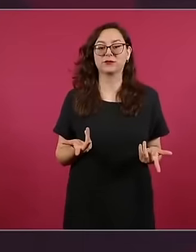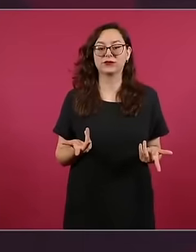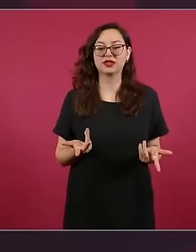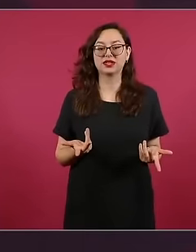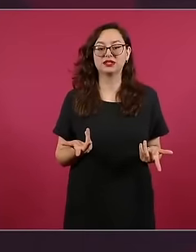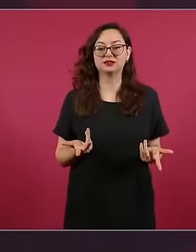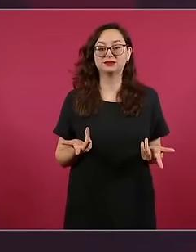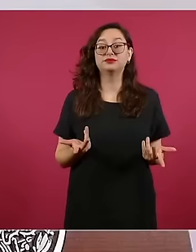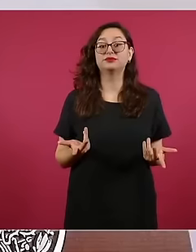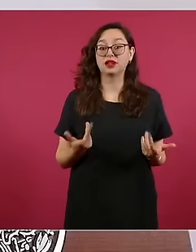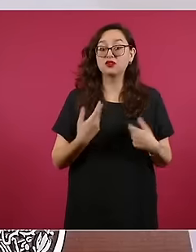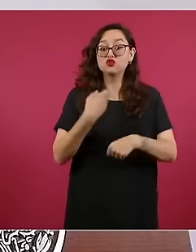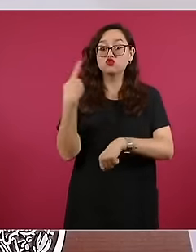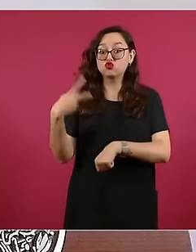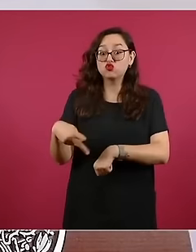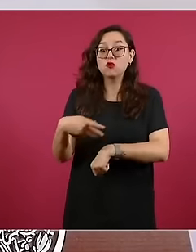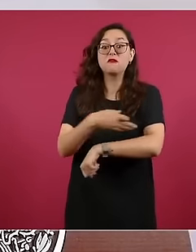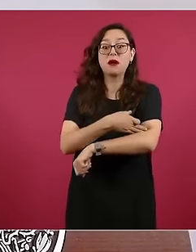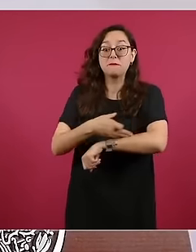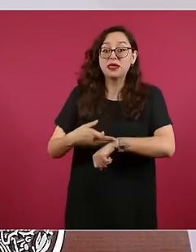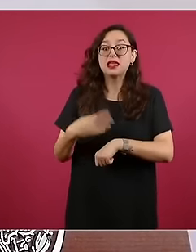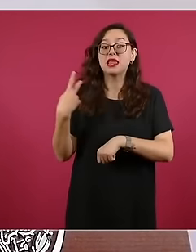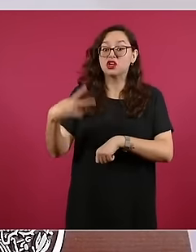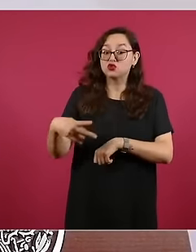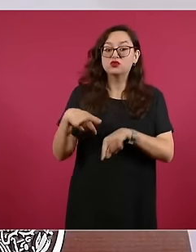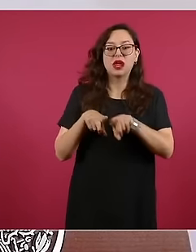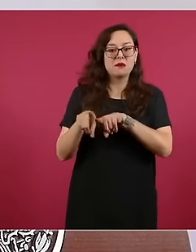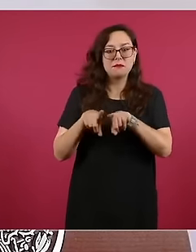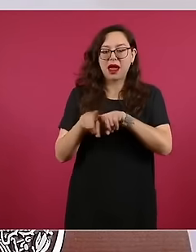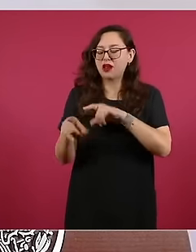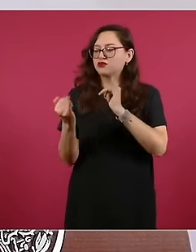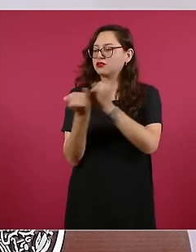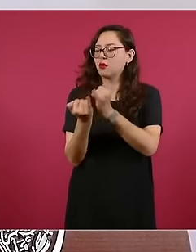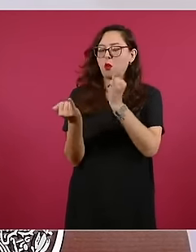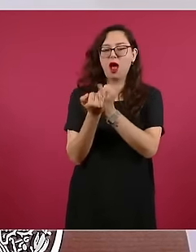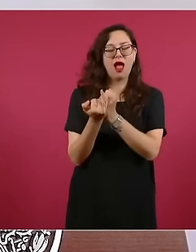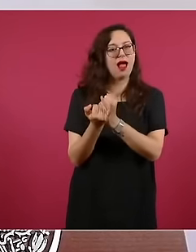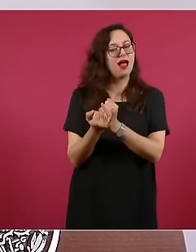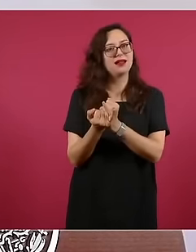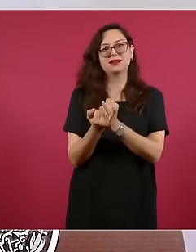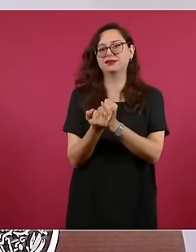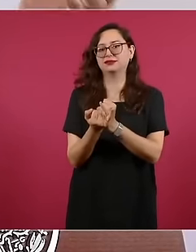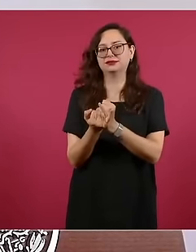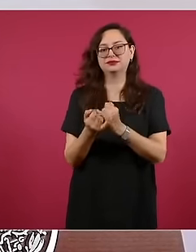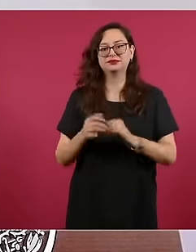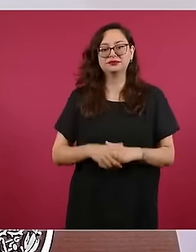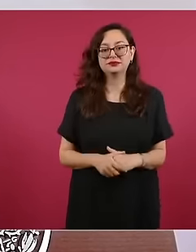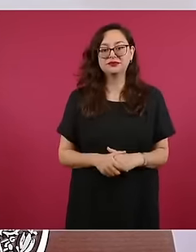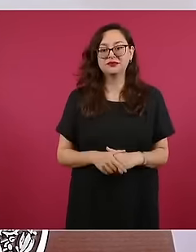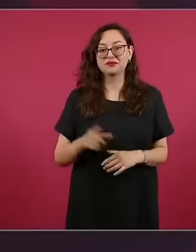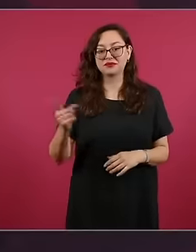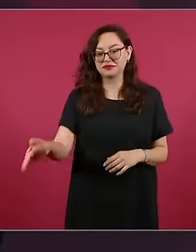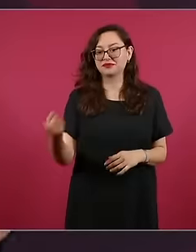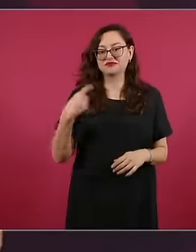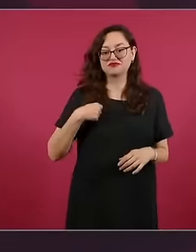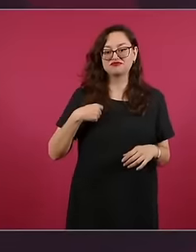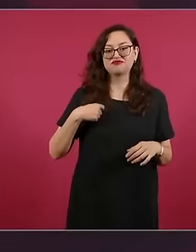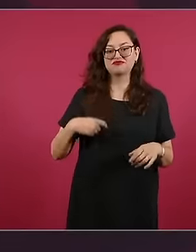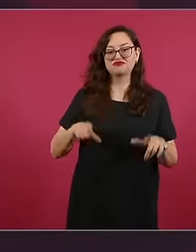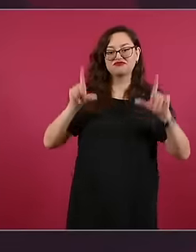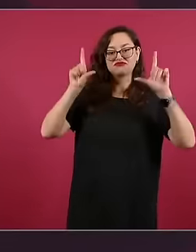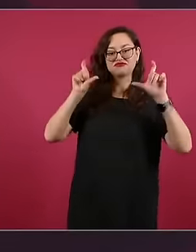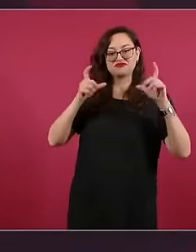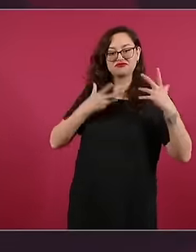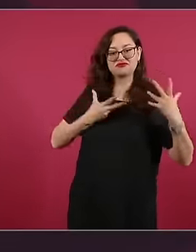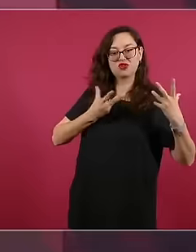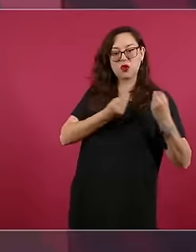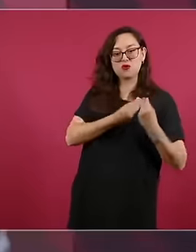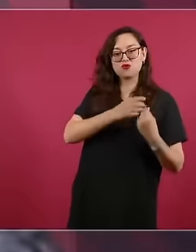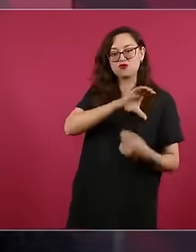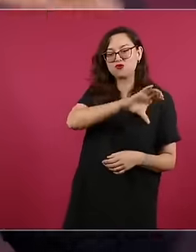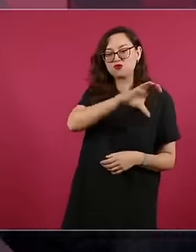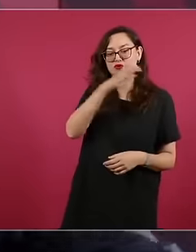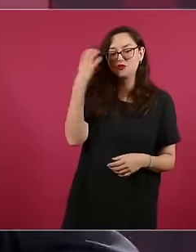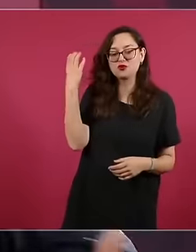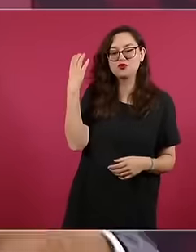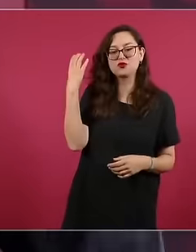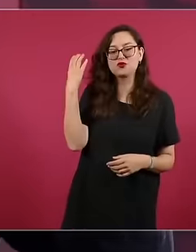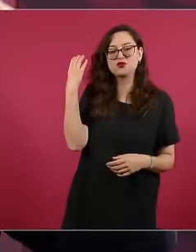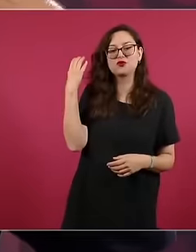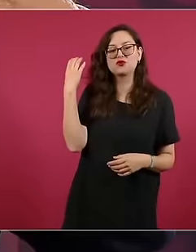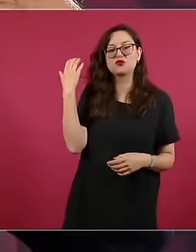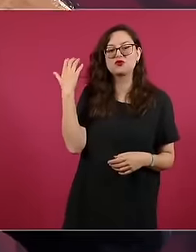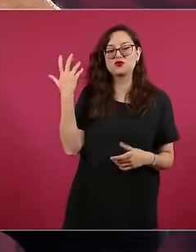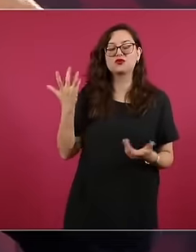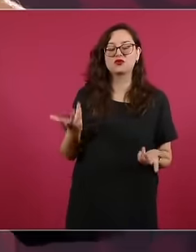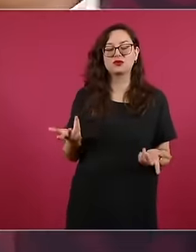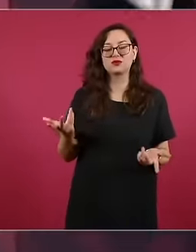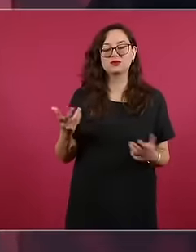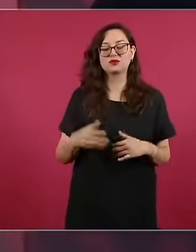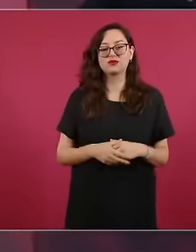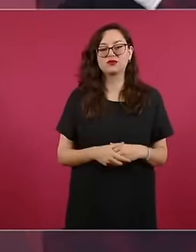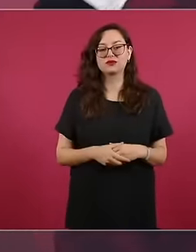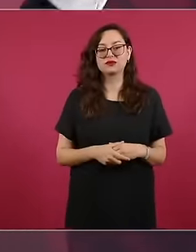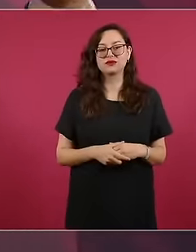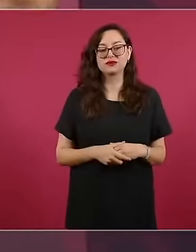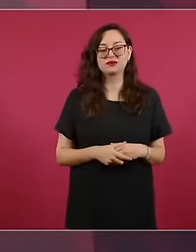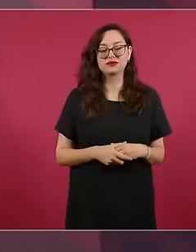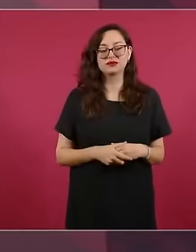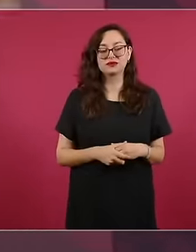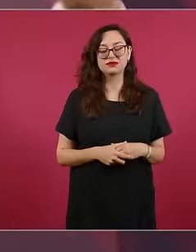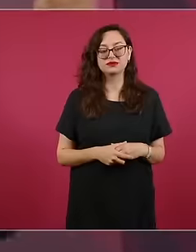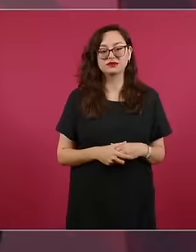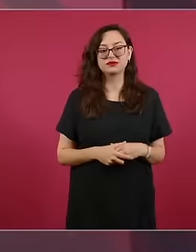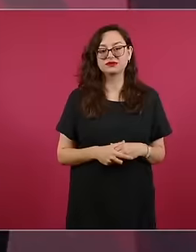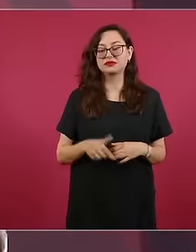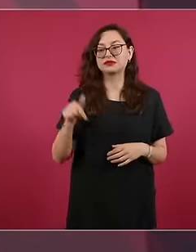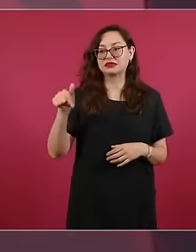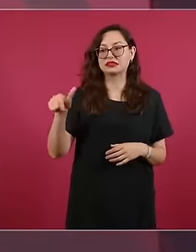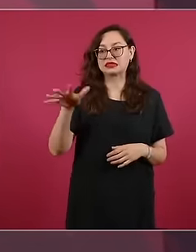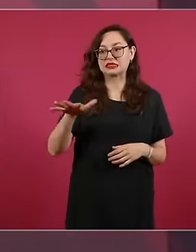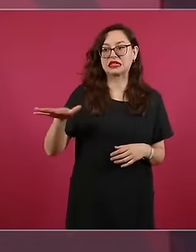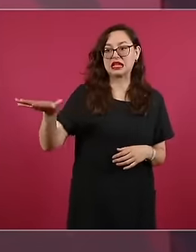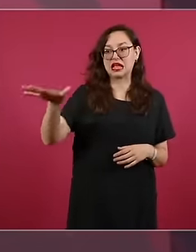brothers, he took a photo with me because he was one of the few in that sector who